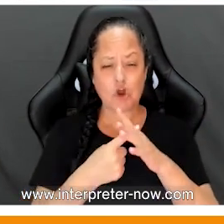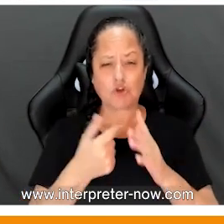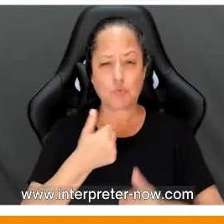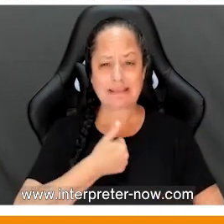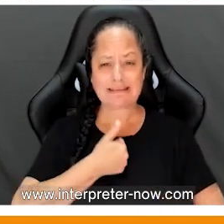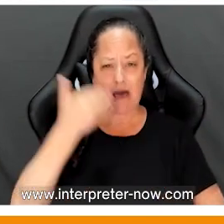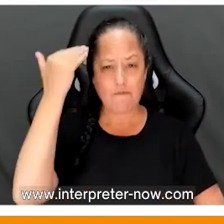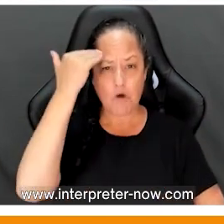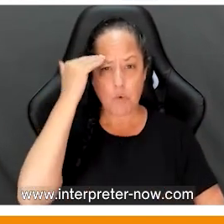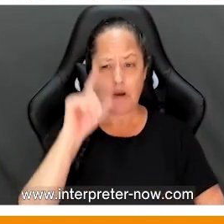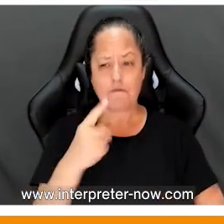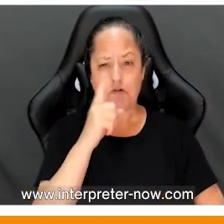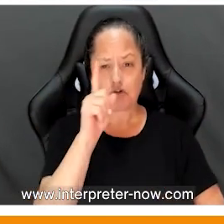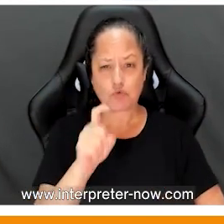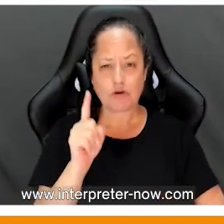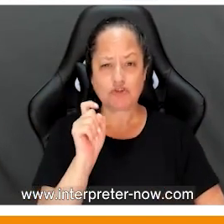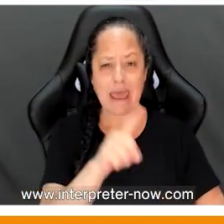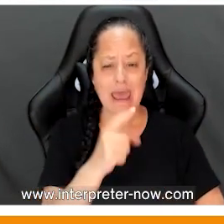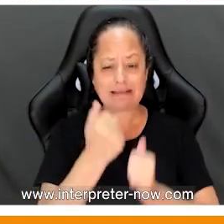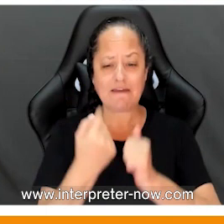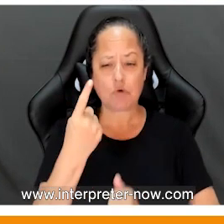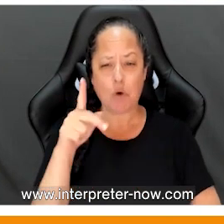I literally ask people, what does the word authenticity mean to you?